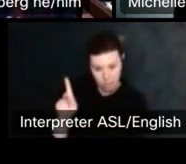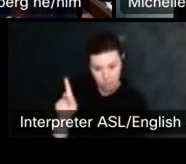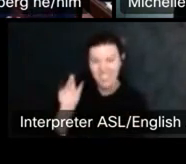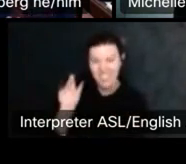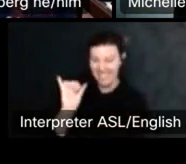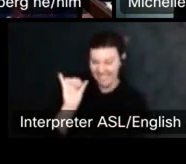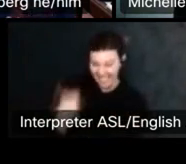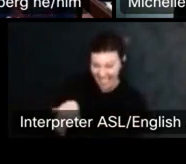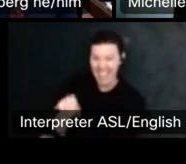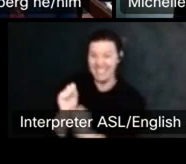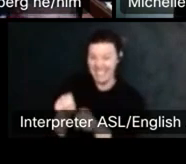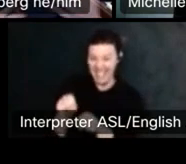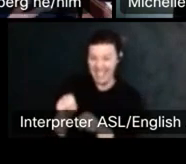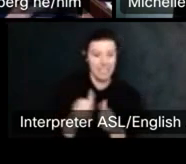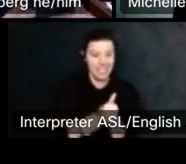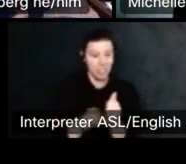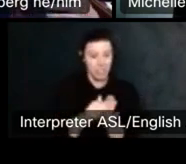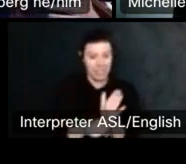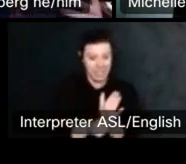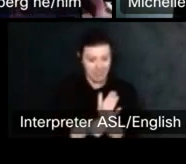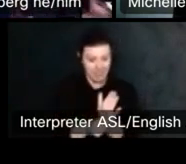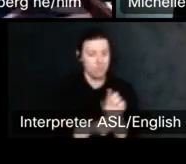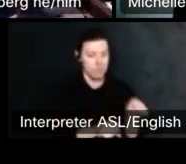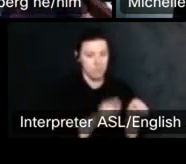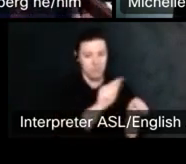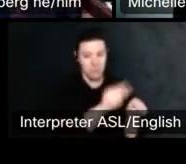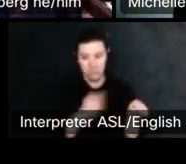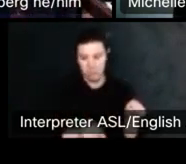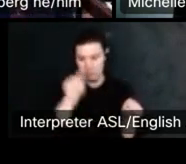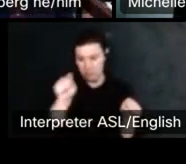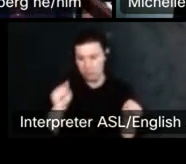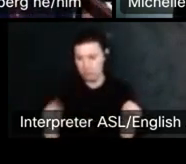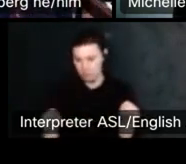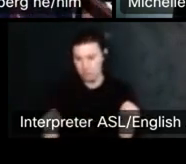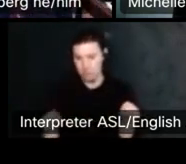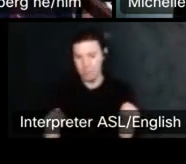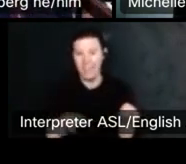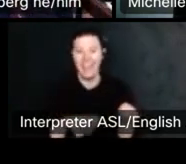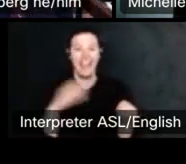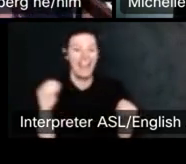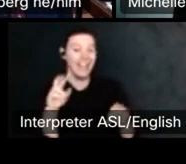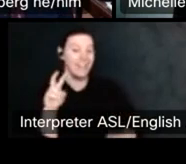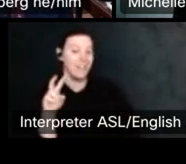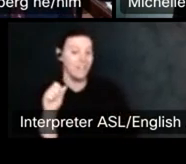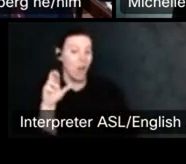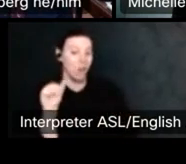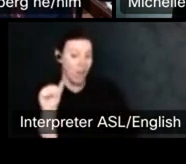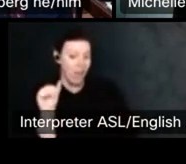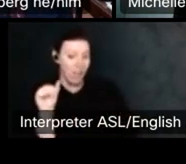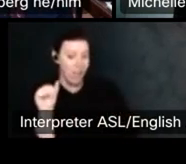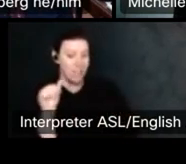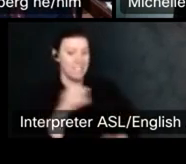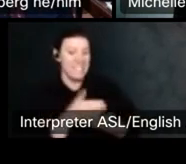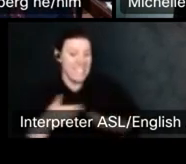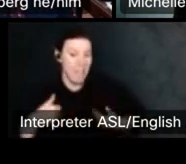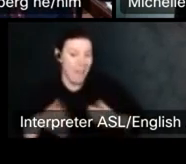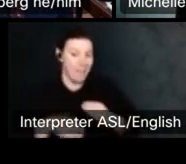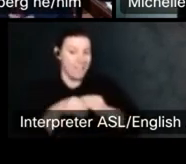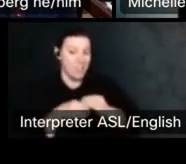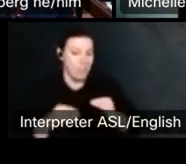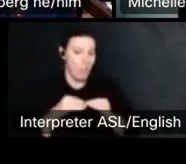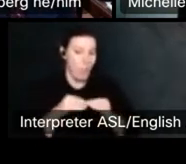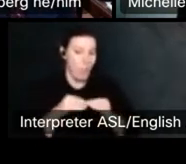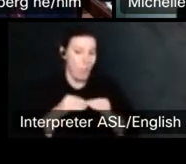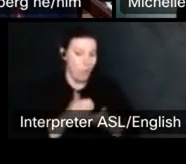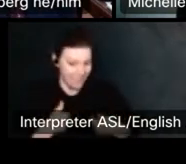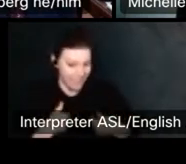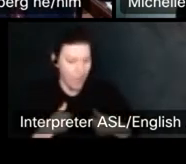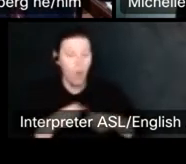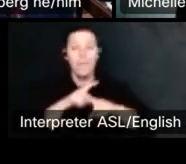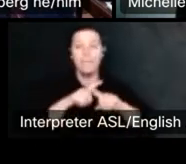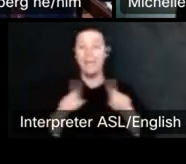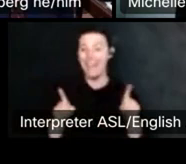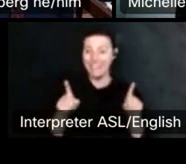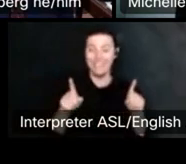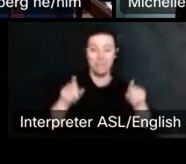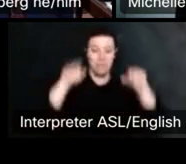And, uh, as I said, in terms of far, right some states have additional rights for you. So, the copyright, as Michelle said is, that's 1 of the things that Congress did that made it clearer for everyone. It's just made a national copyright.